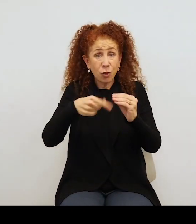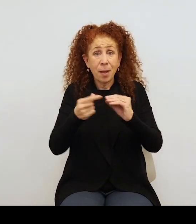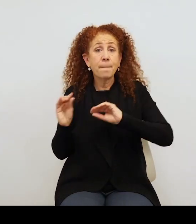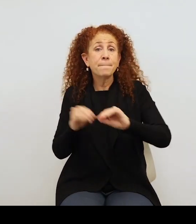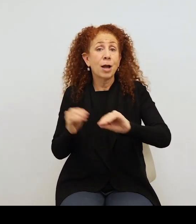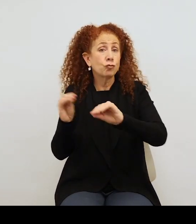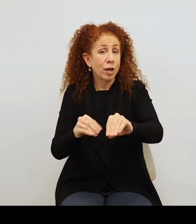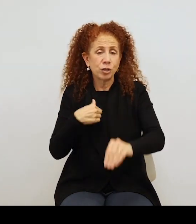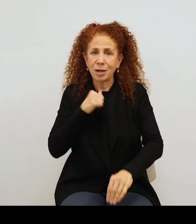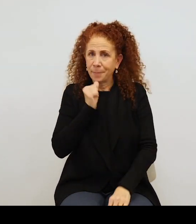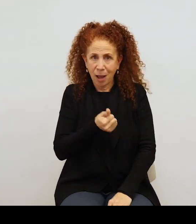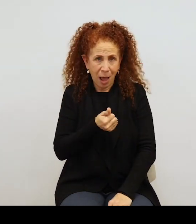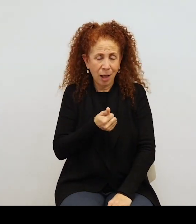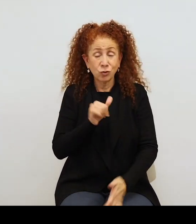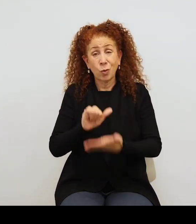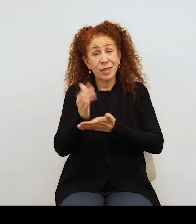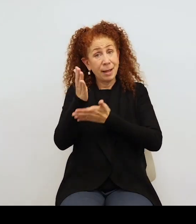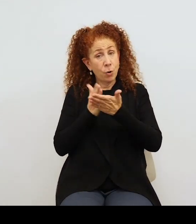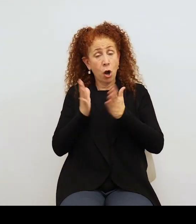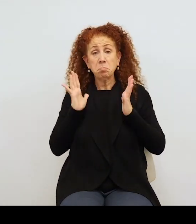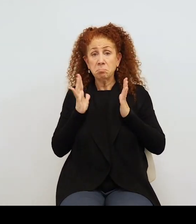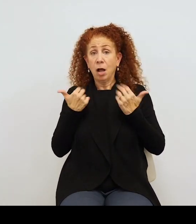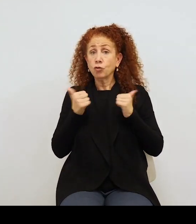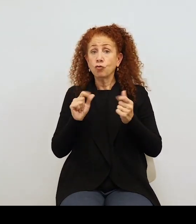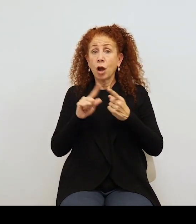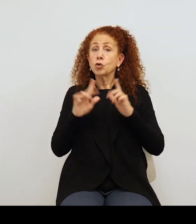So in that sense, I always try to stay clear